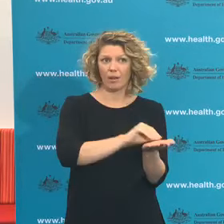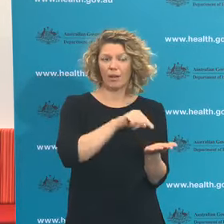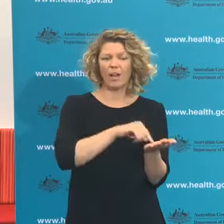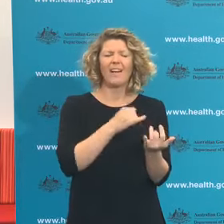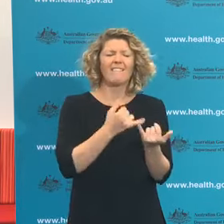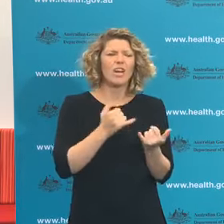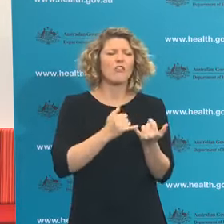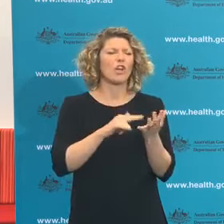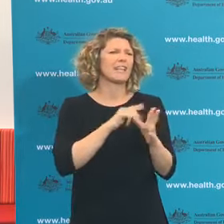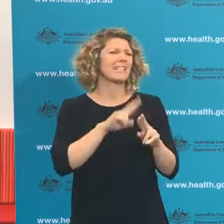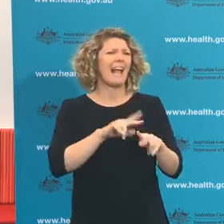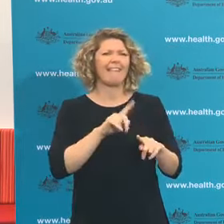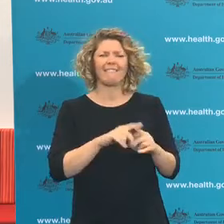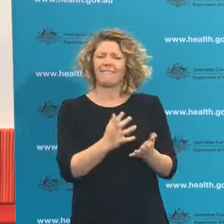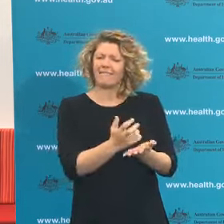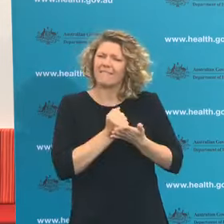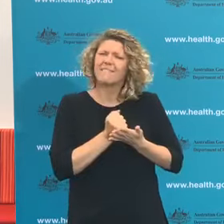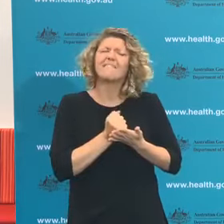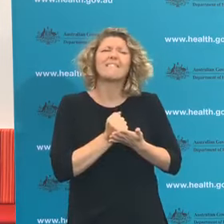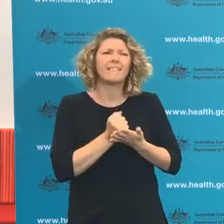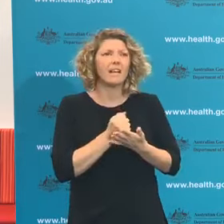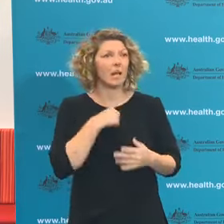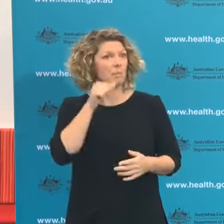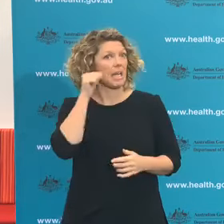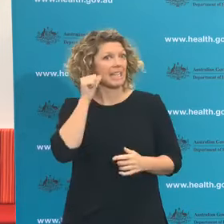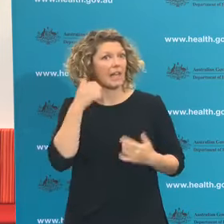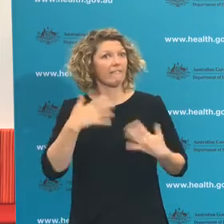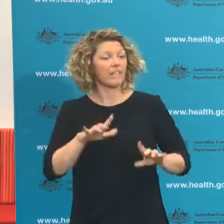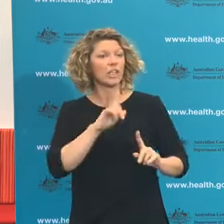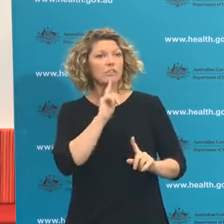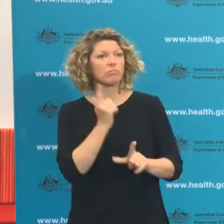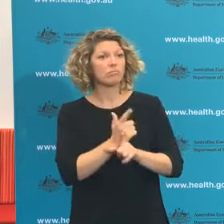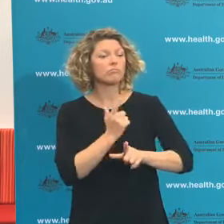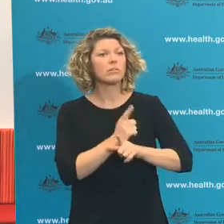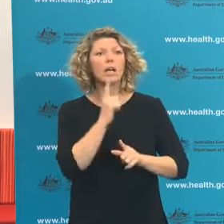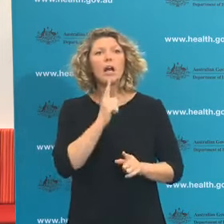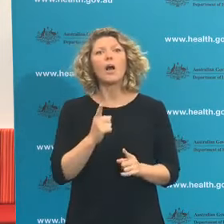said on many occasions including yesterday, that the more Australians that